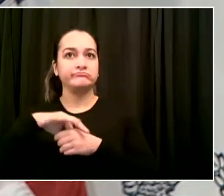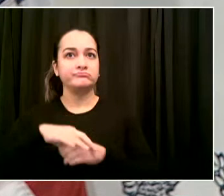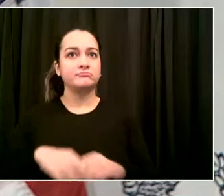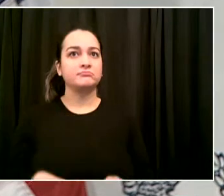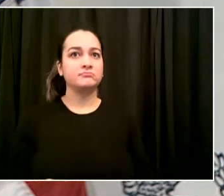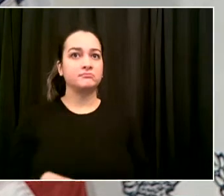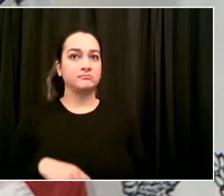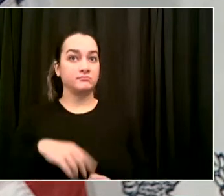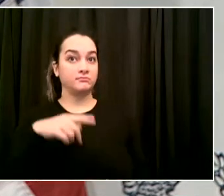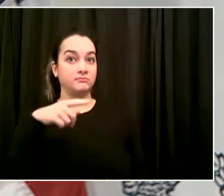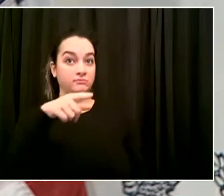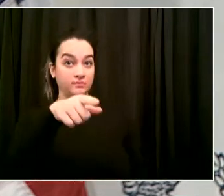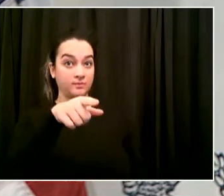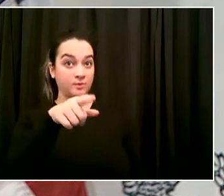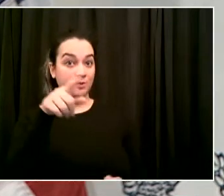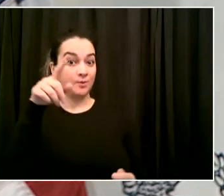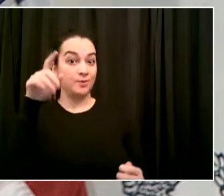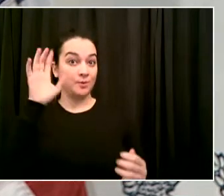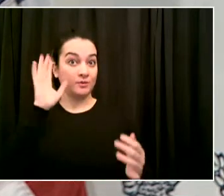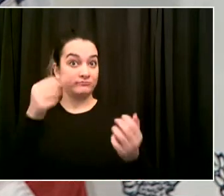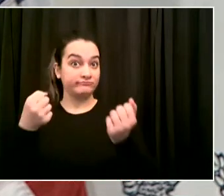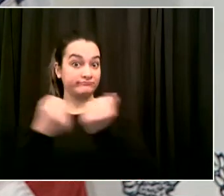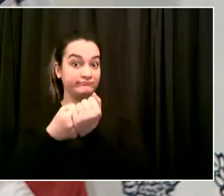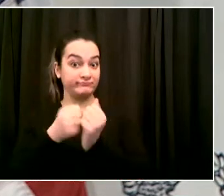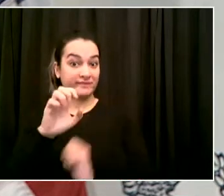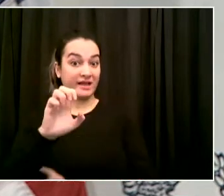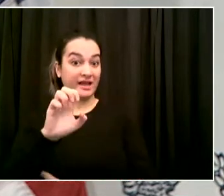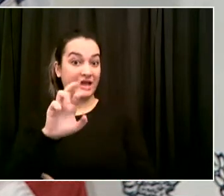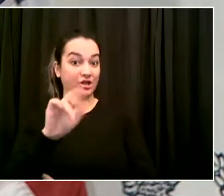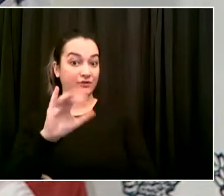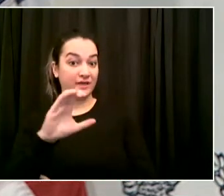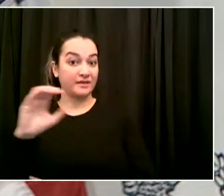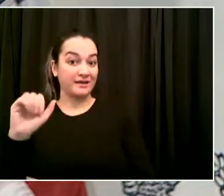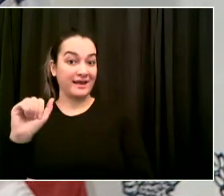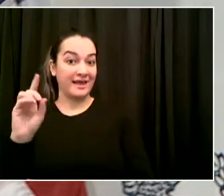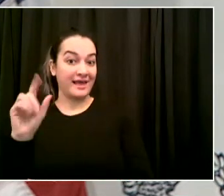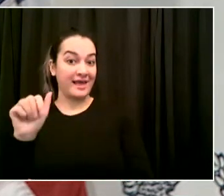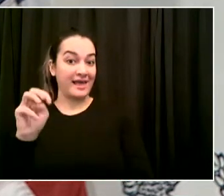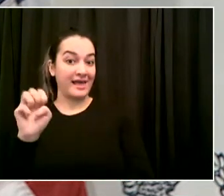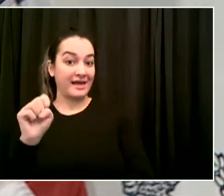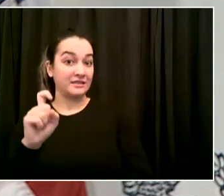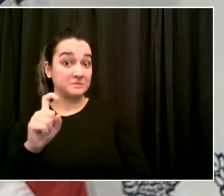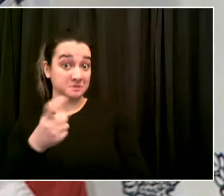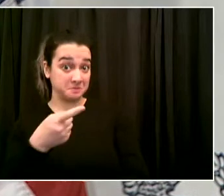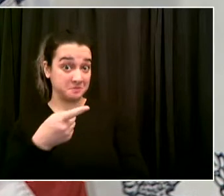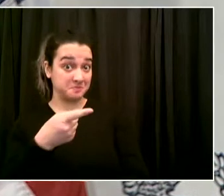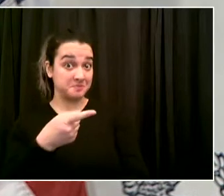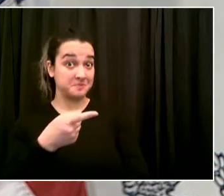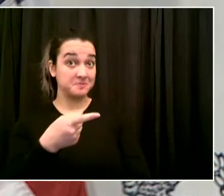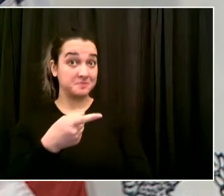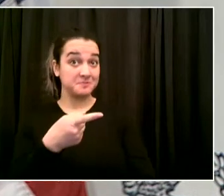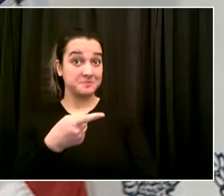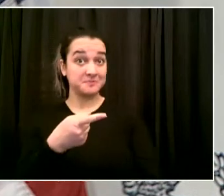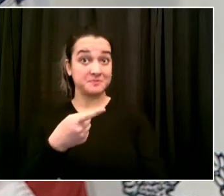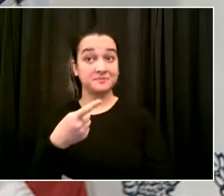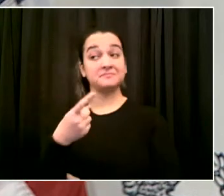HEATING UP. I WONDER IF YOU PLAN N N O ENDORSING ERIC ADAMS? AMANDA, THANK YOU FOR THE